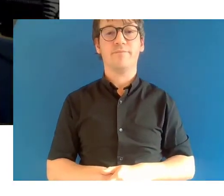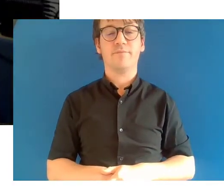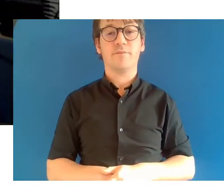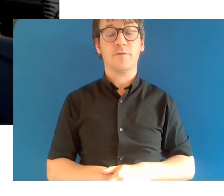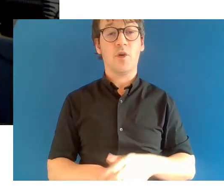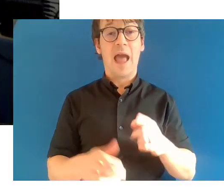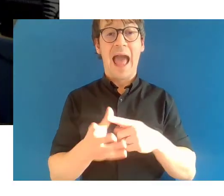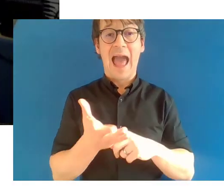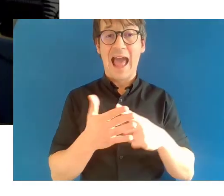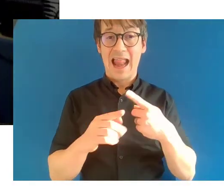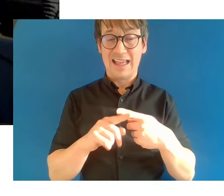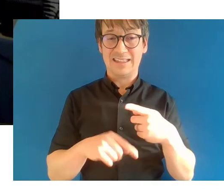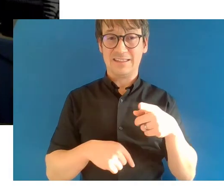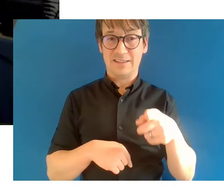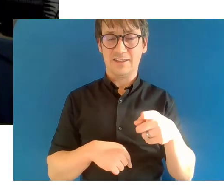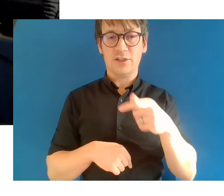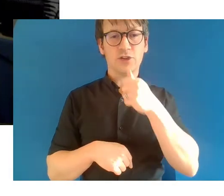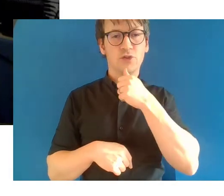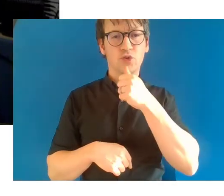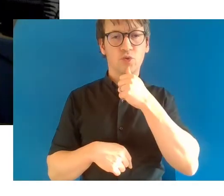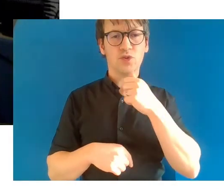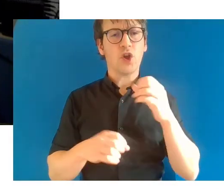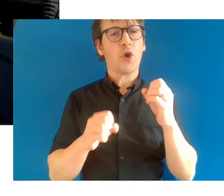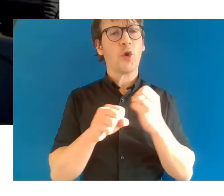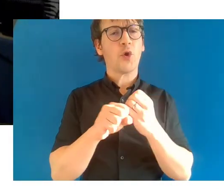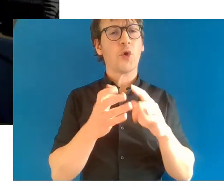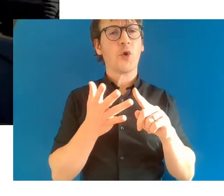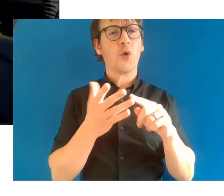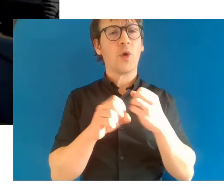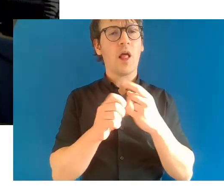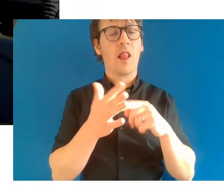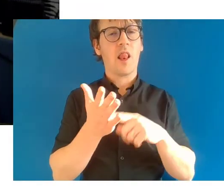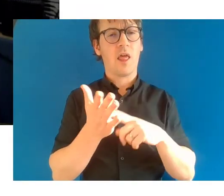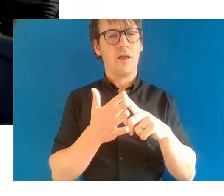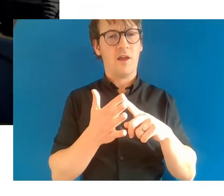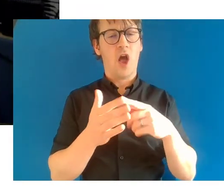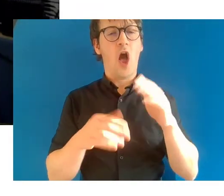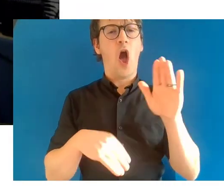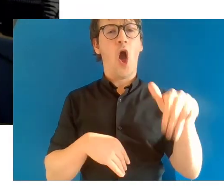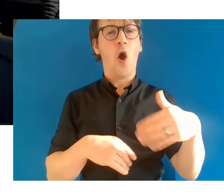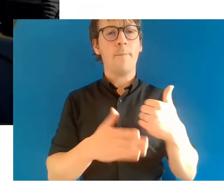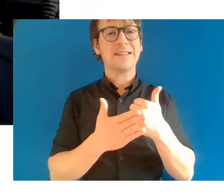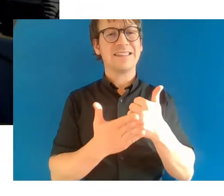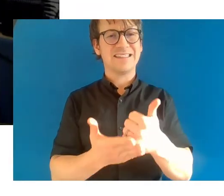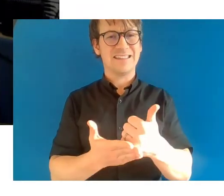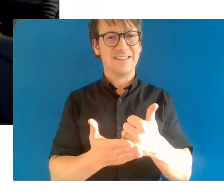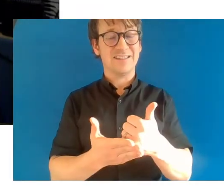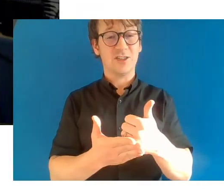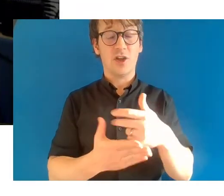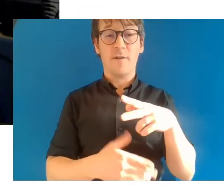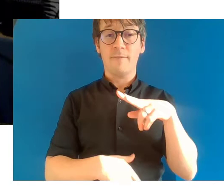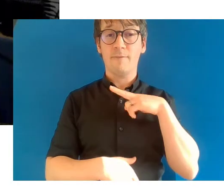So Alex there used the Google home assistant to use - so we use that to have